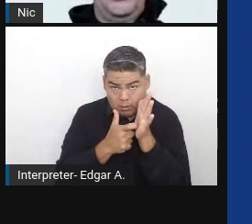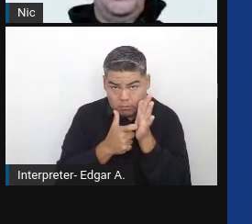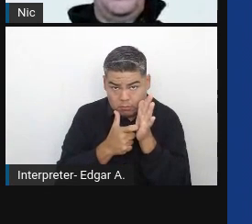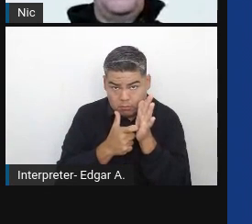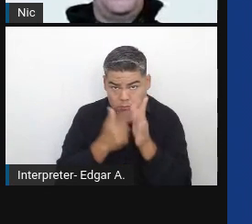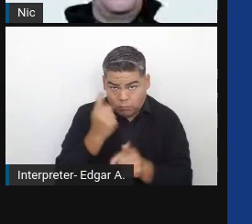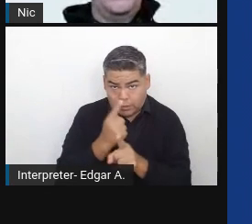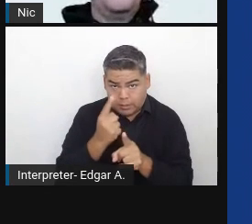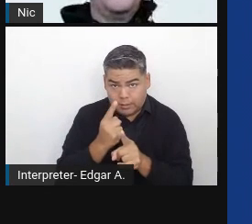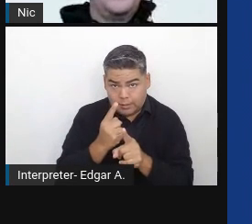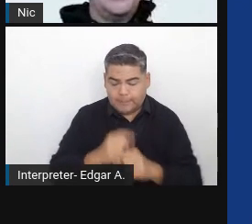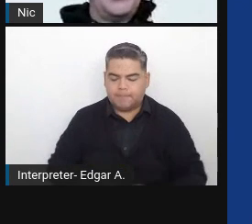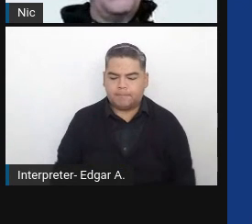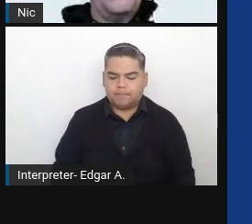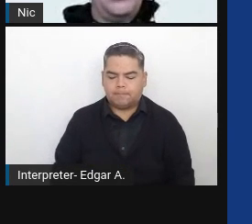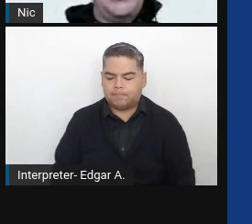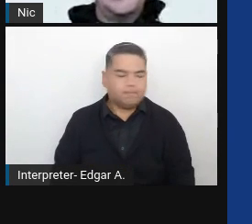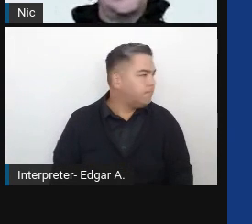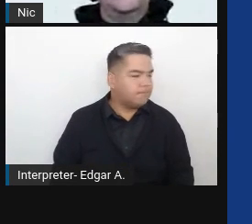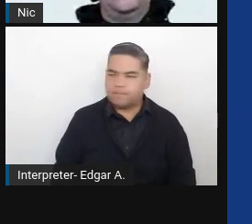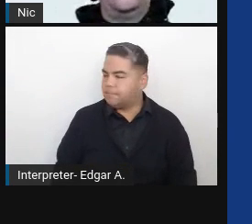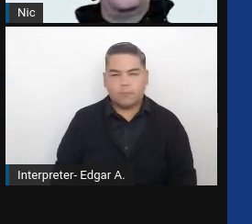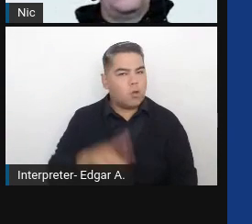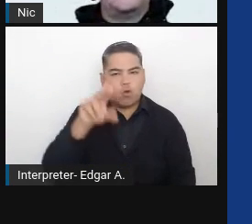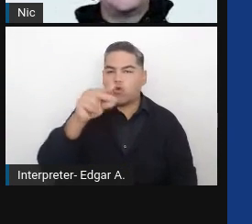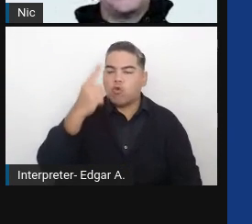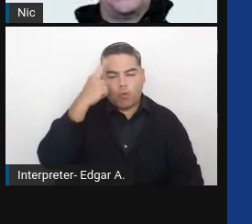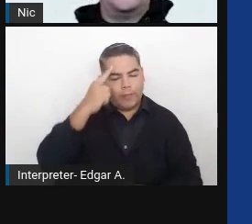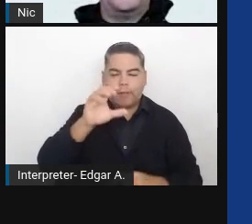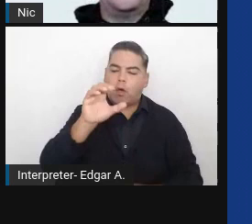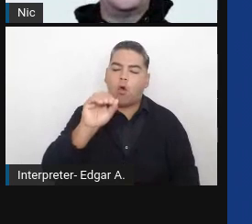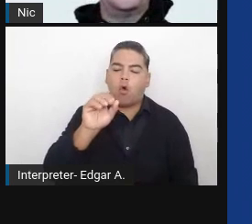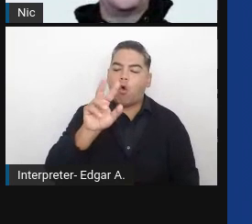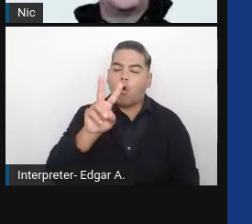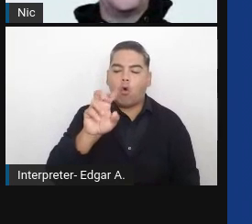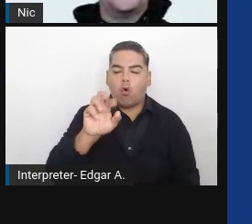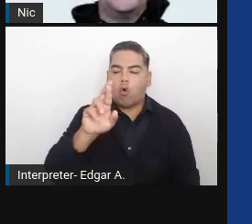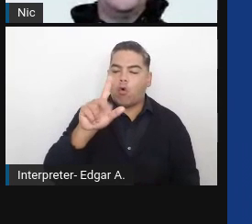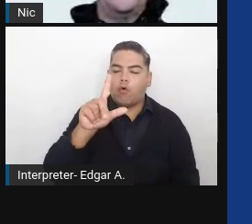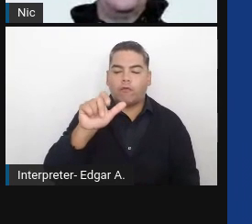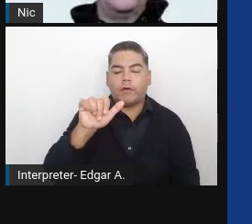Don't even think about overlays, overlays are not a solutionverlays